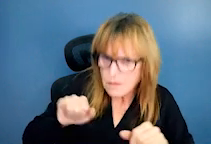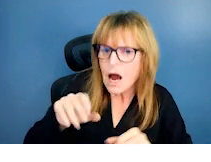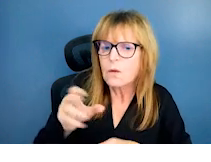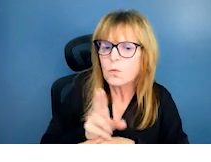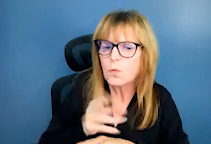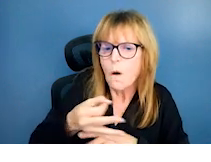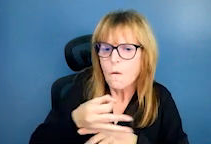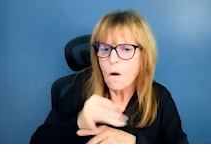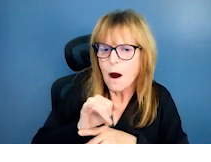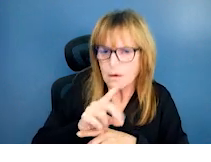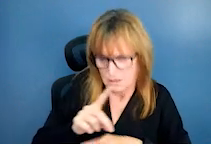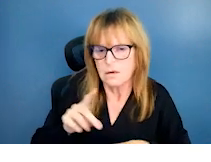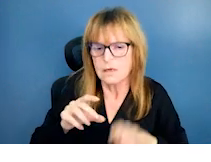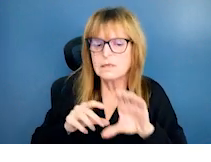once the application period closes.